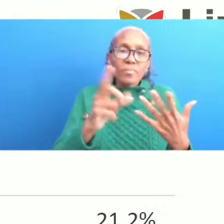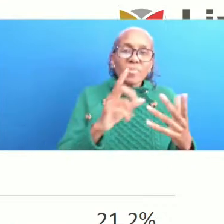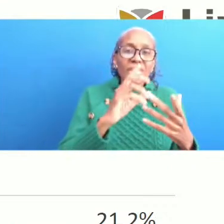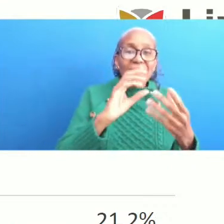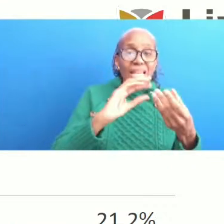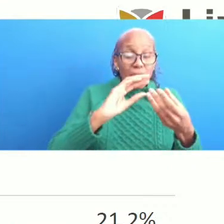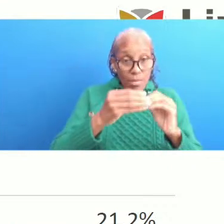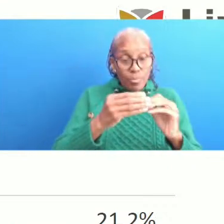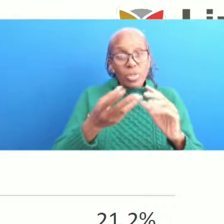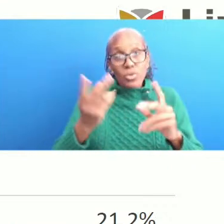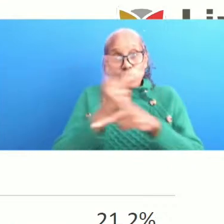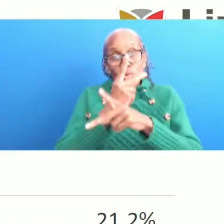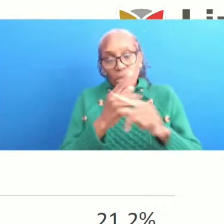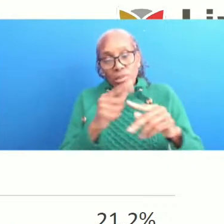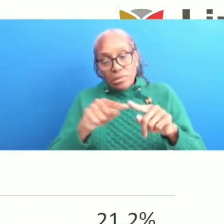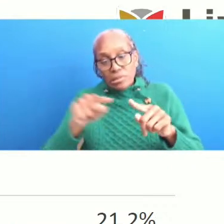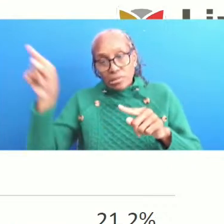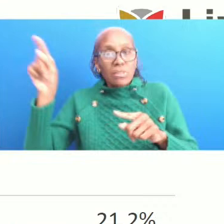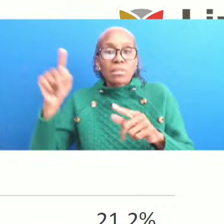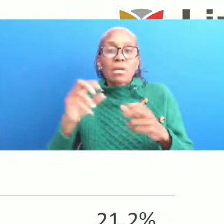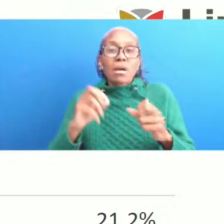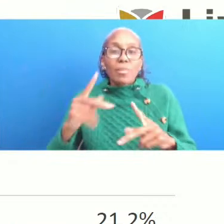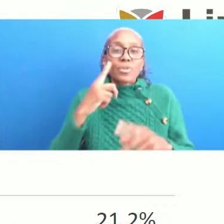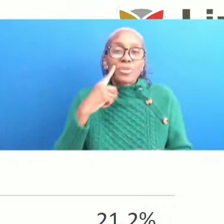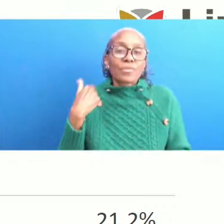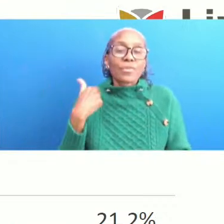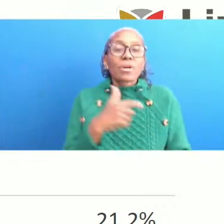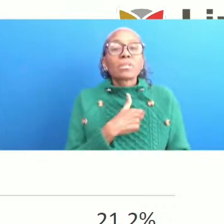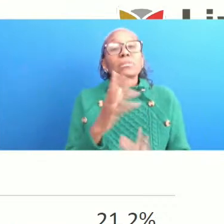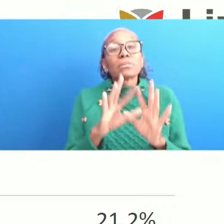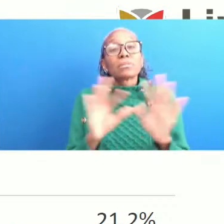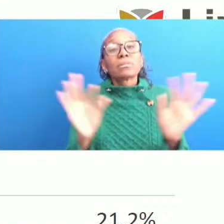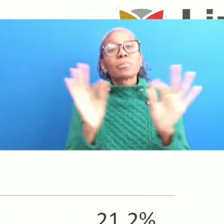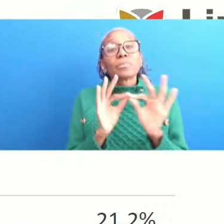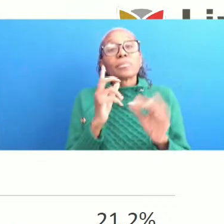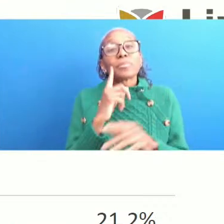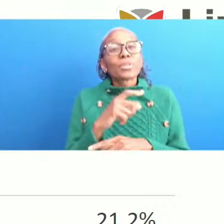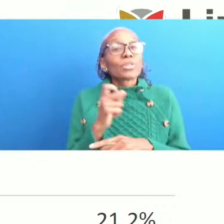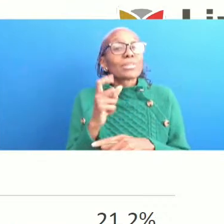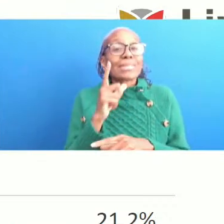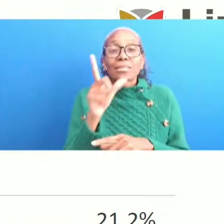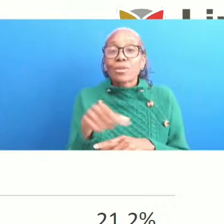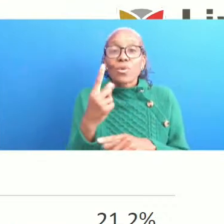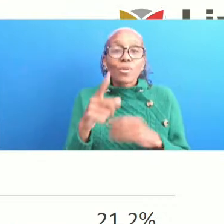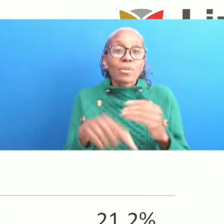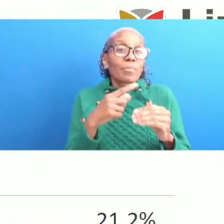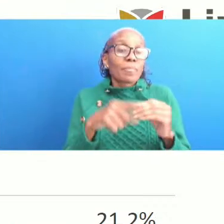MONTHLY BASIS AND SO THAT NUMBER IS GETTING WORSE AND